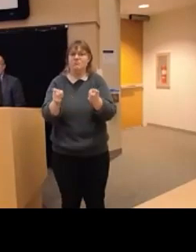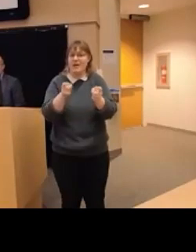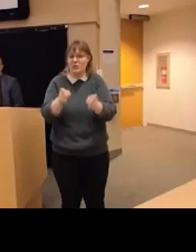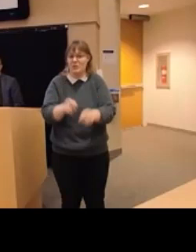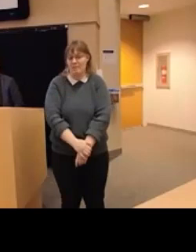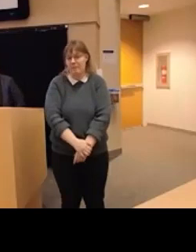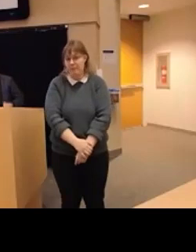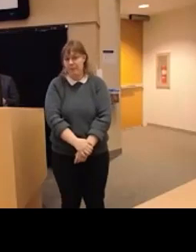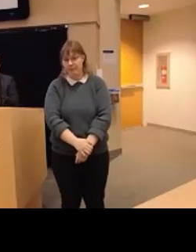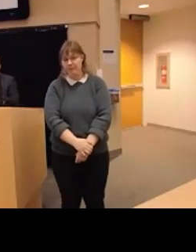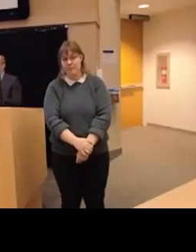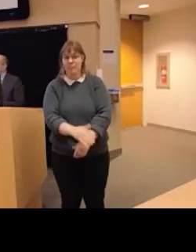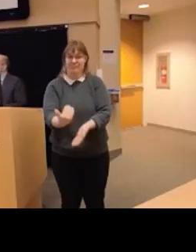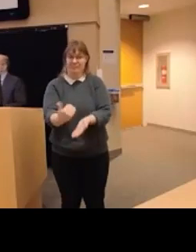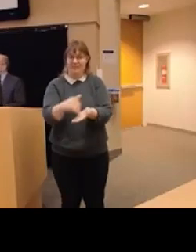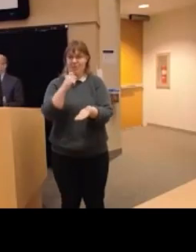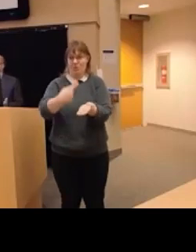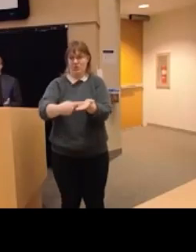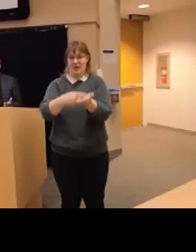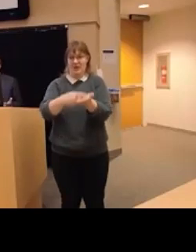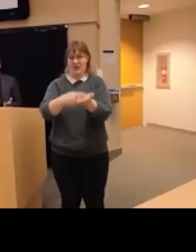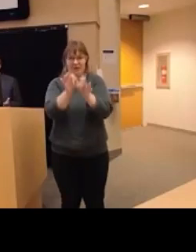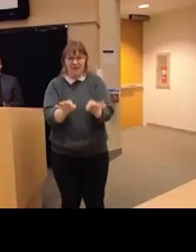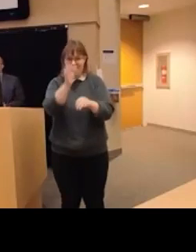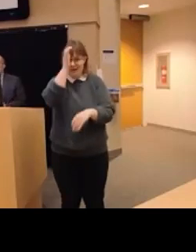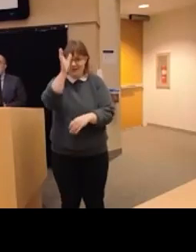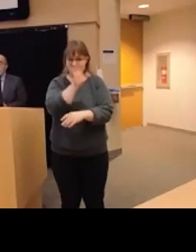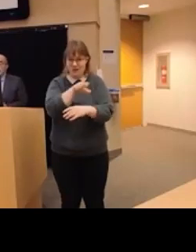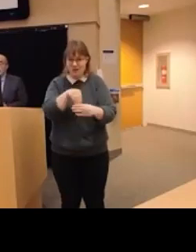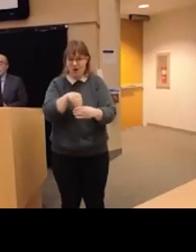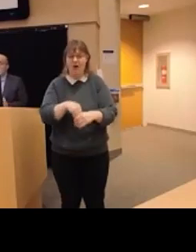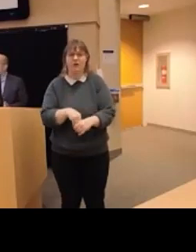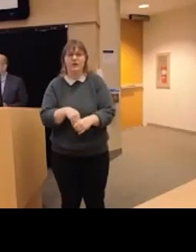do is we'll again talk about some of the key Concepts involved in uh understanding chronic